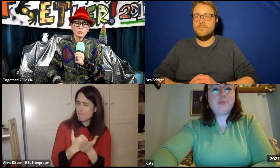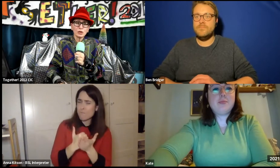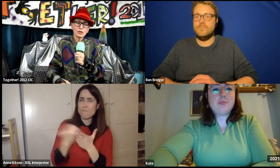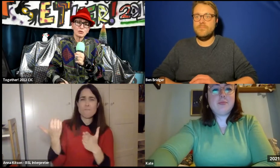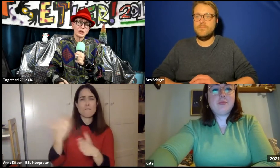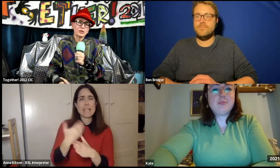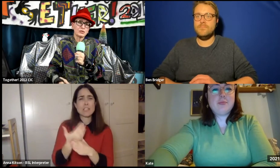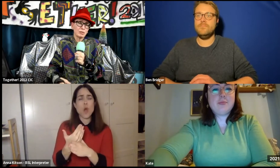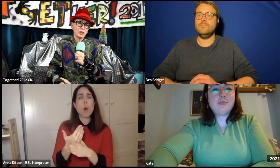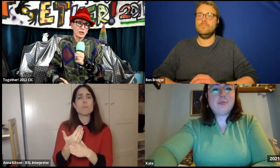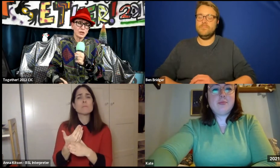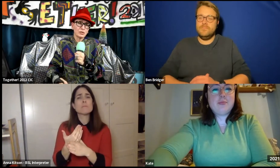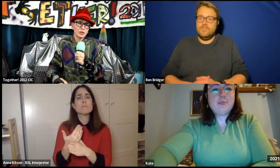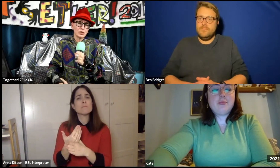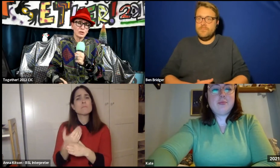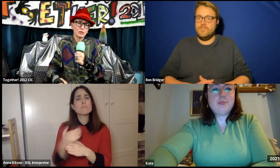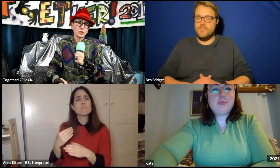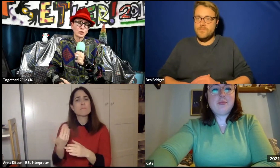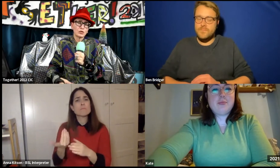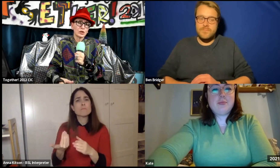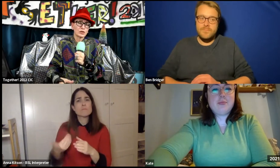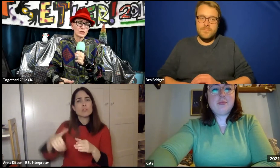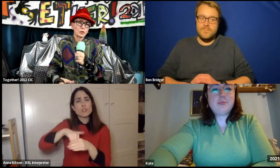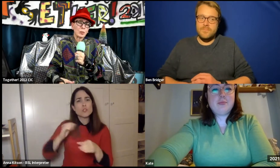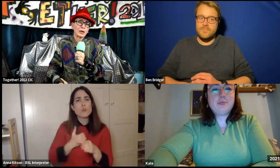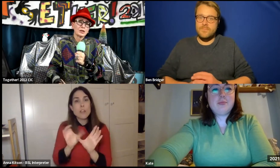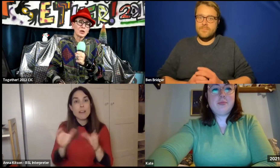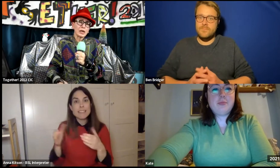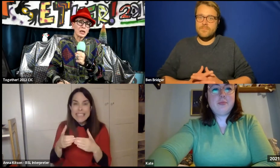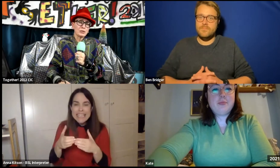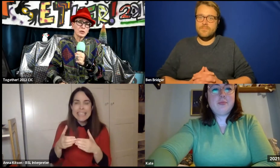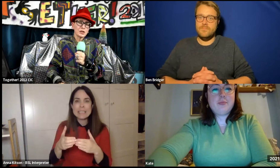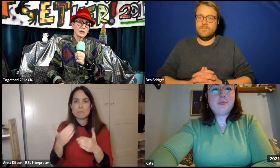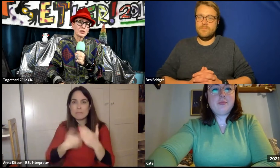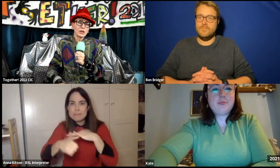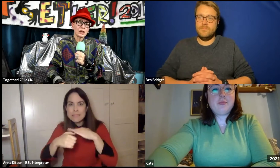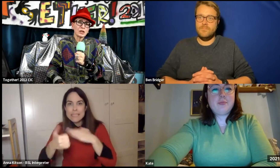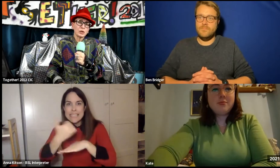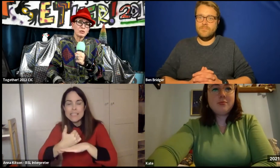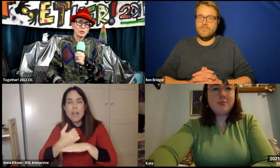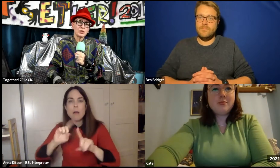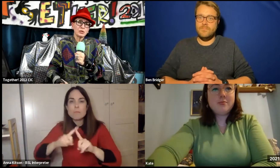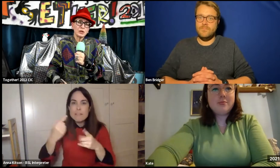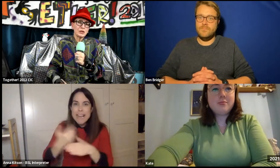is to create family activities for the festival. Every Saturday we have